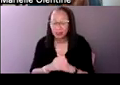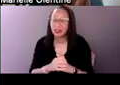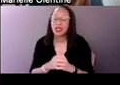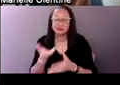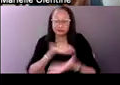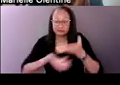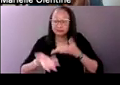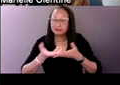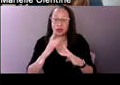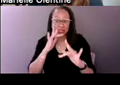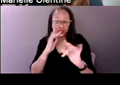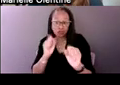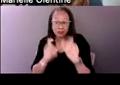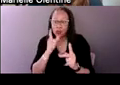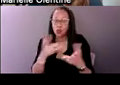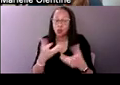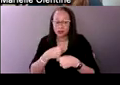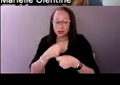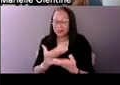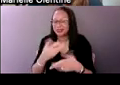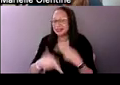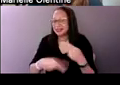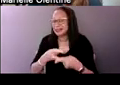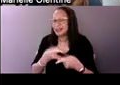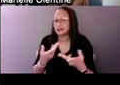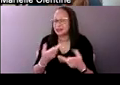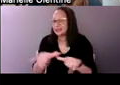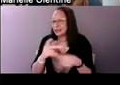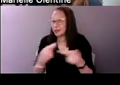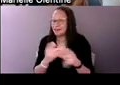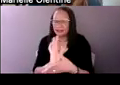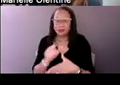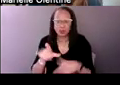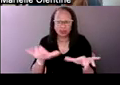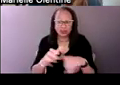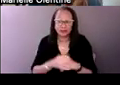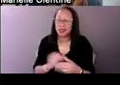But as kind of individual operators, it's very possible to still make money off of screening fees